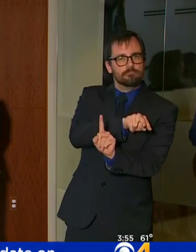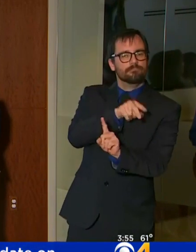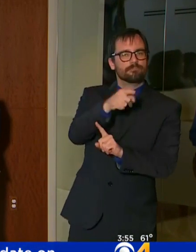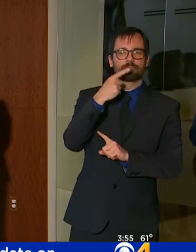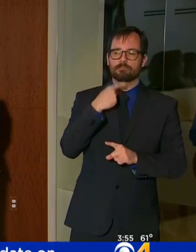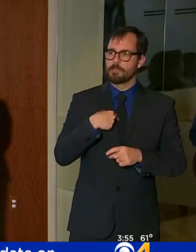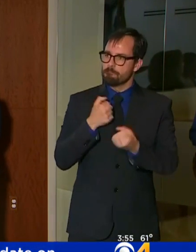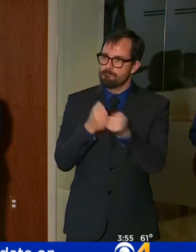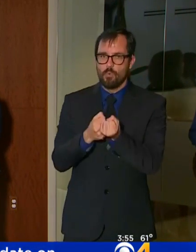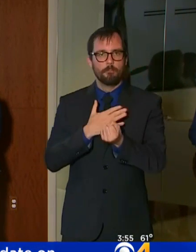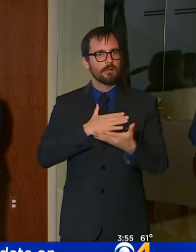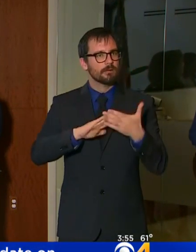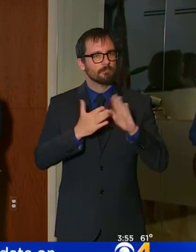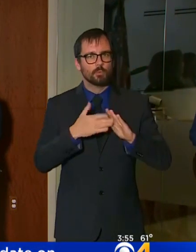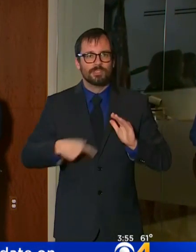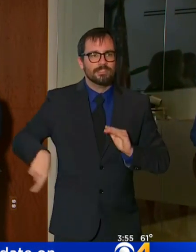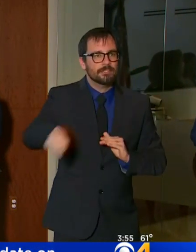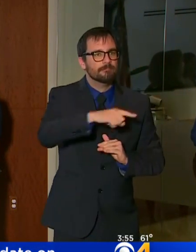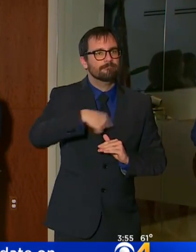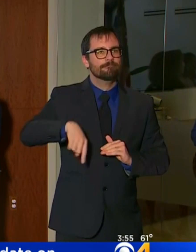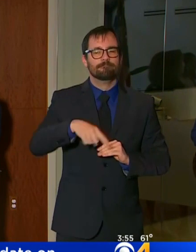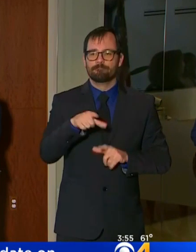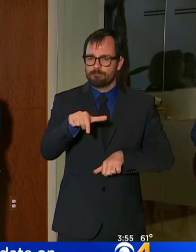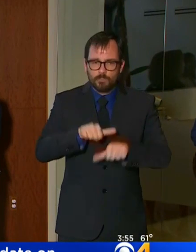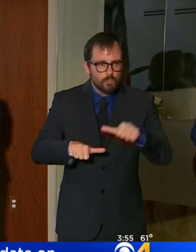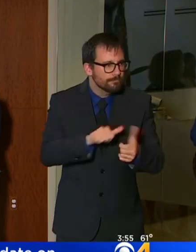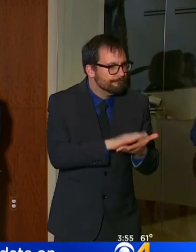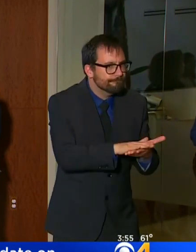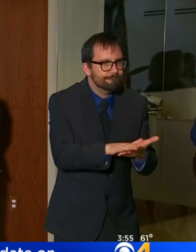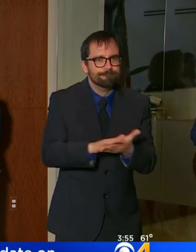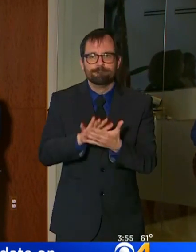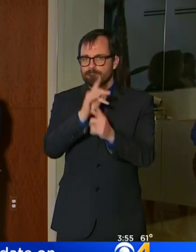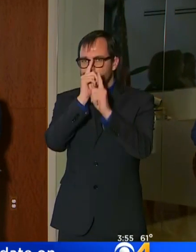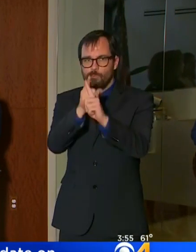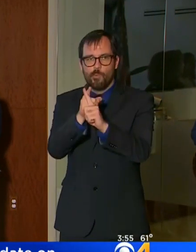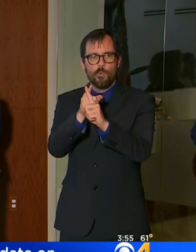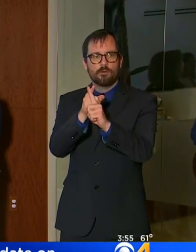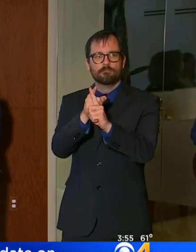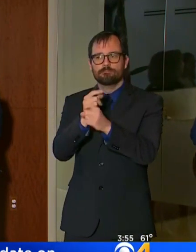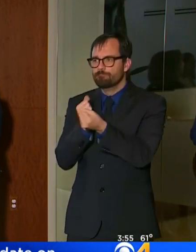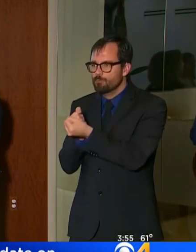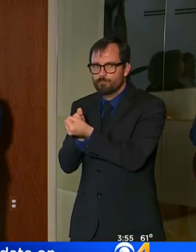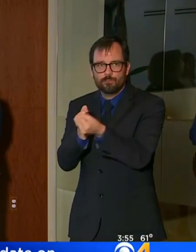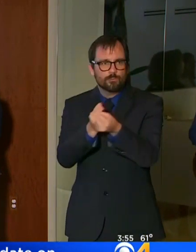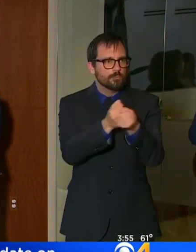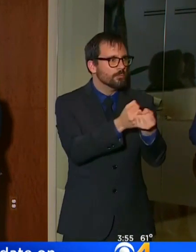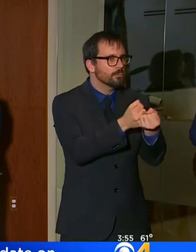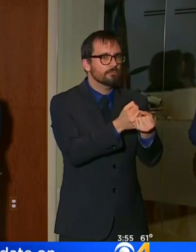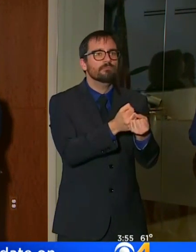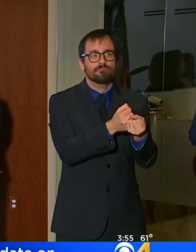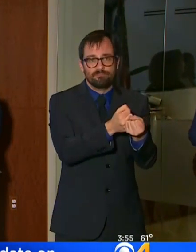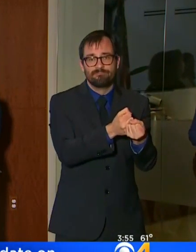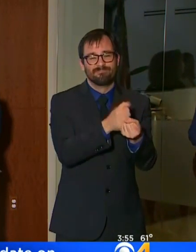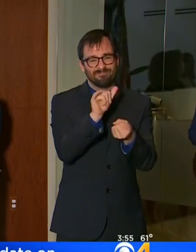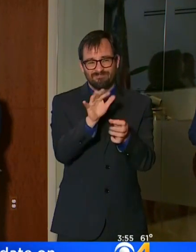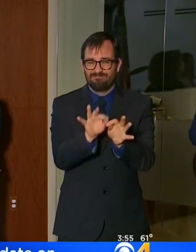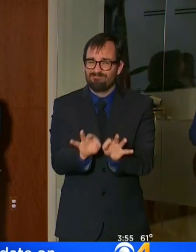ALL THE ISSUES ASSOCIATED WITH SOCIAL DISTANCING AND IN ALL THE ISSUES ASSOCIATED WITH HYGIENE AND WITH DISINFECTION